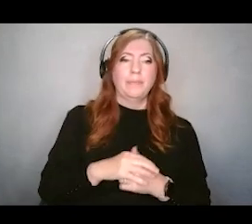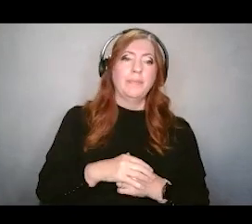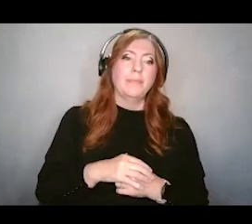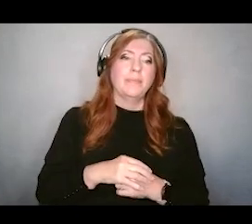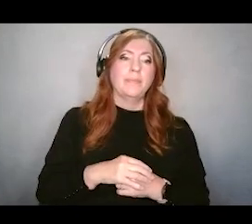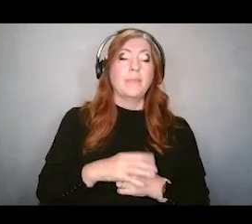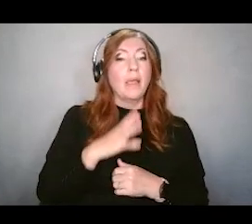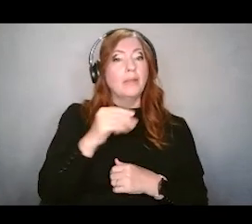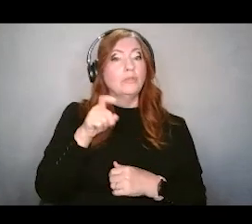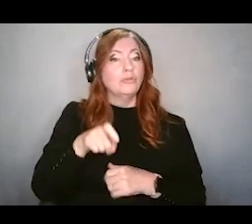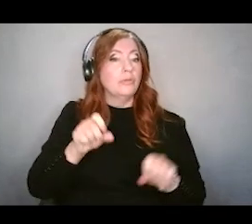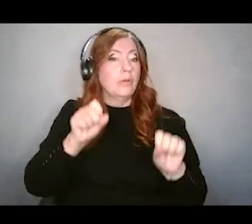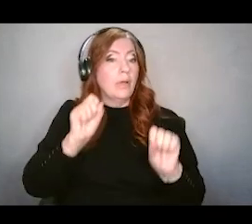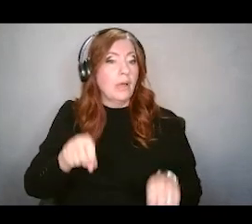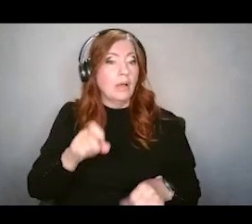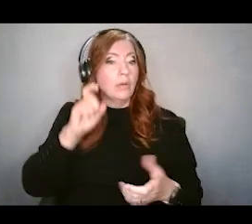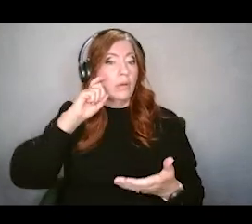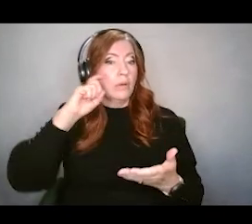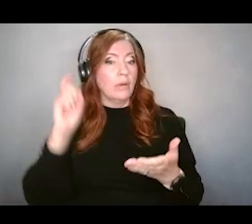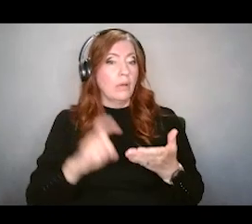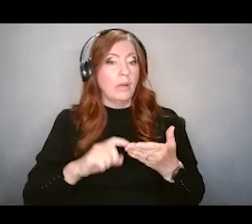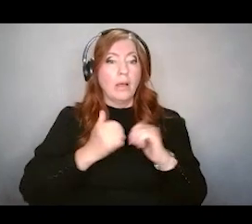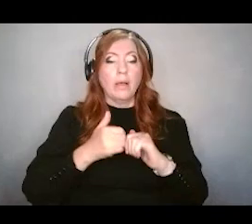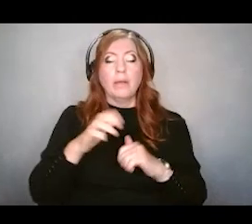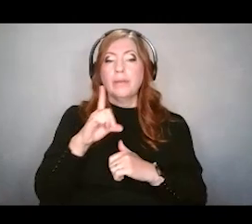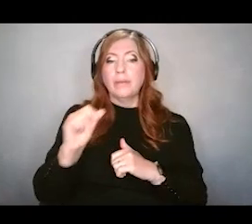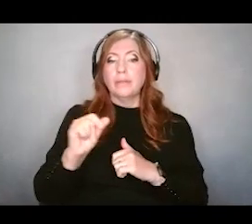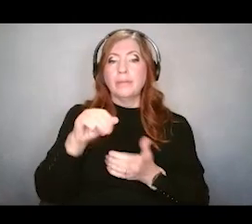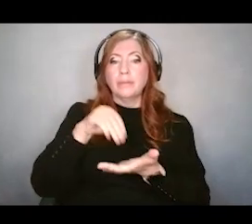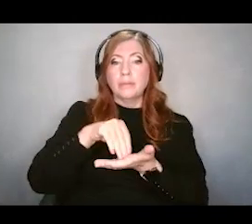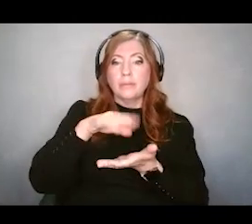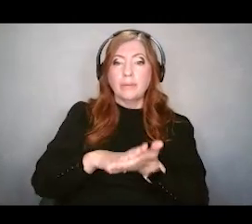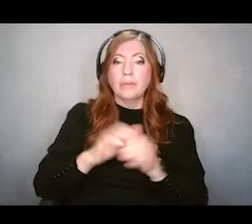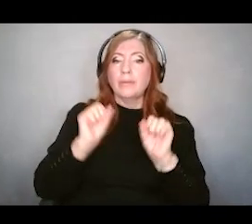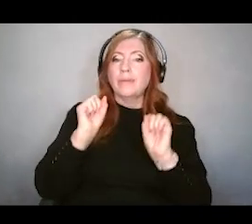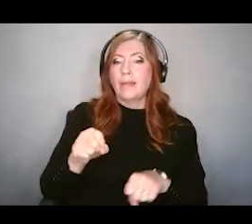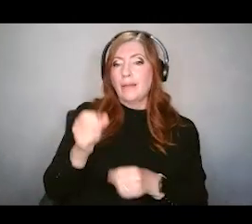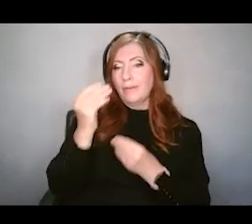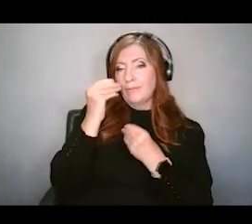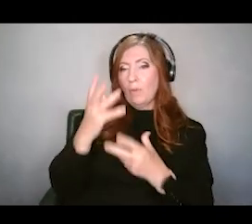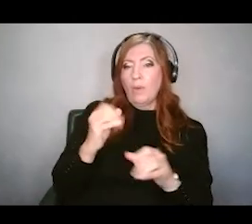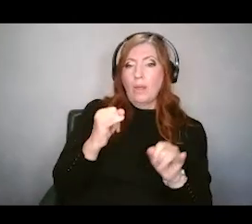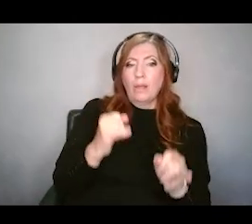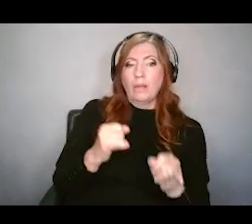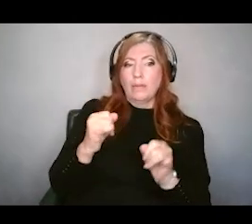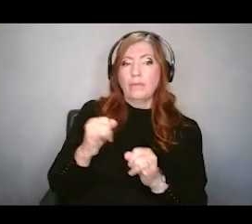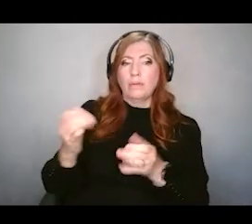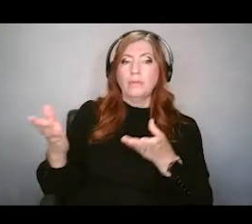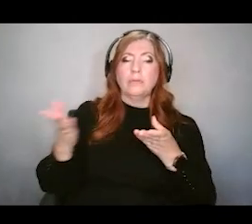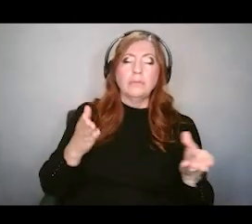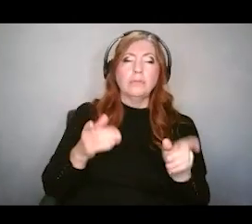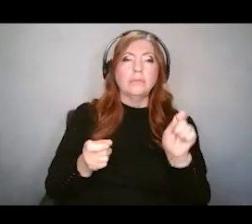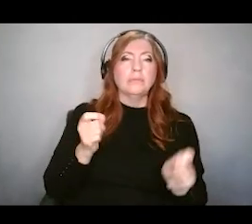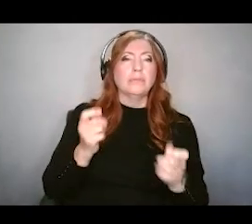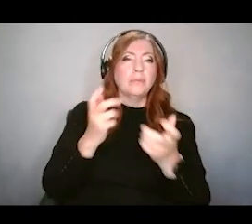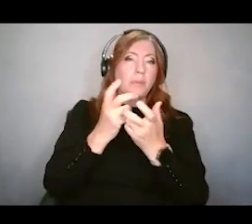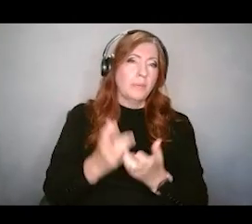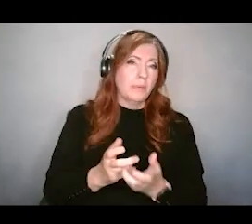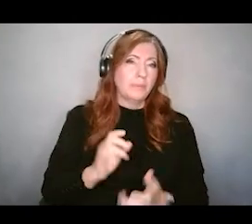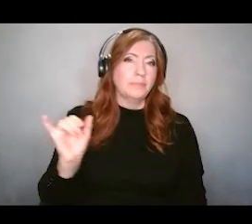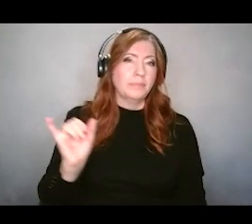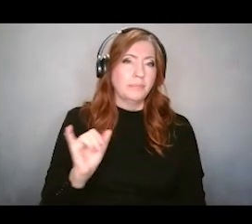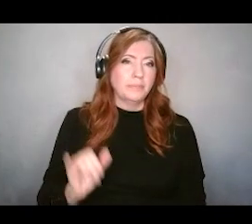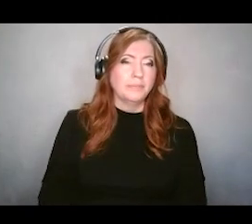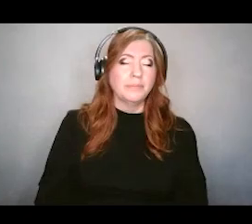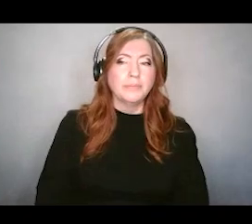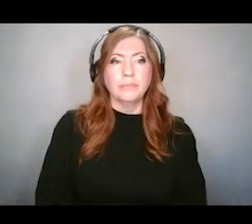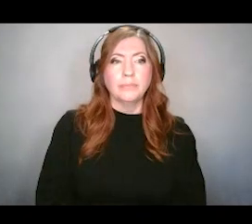Recognize how disability documentation can inform individualized services and accommodations.